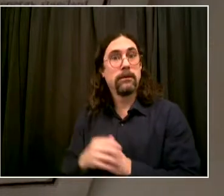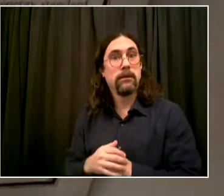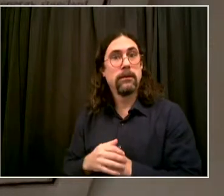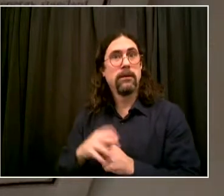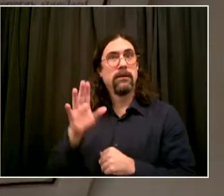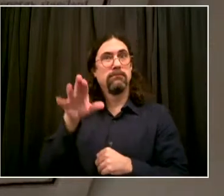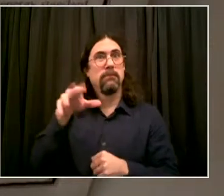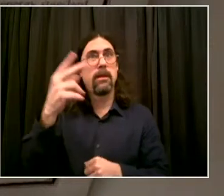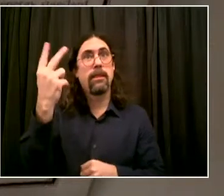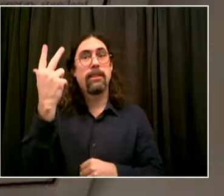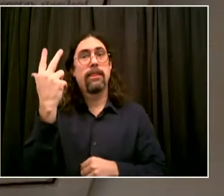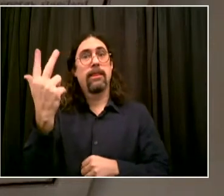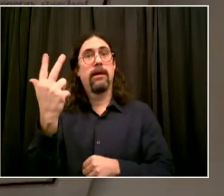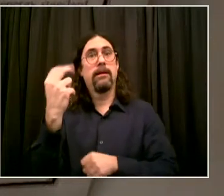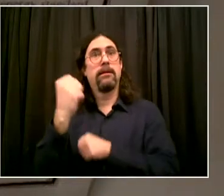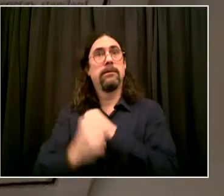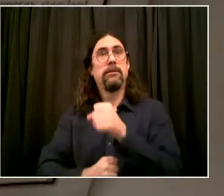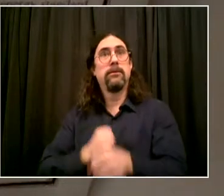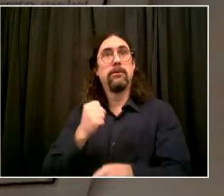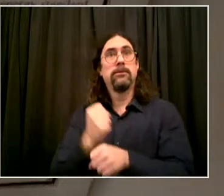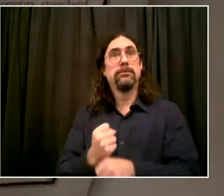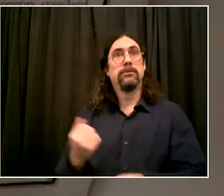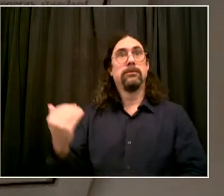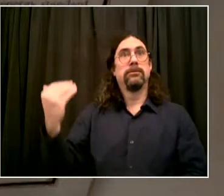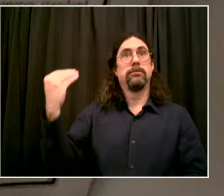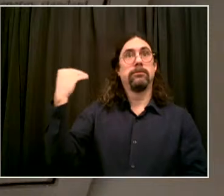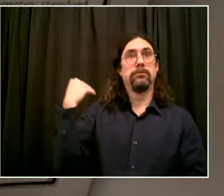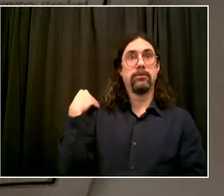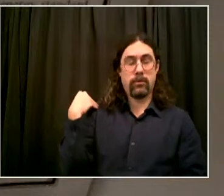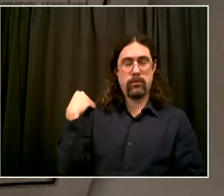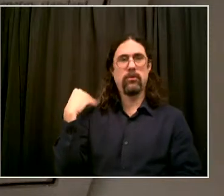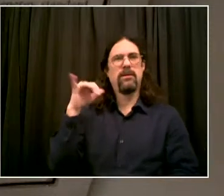THE FIRST ANNOUNCEMENT. WHAT I SAID AT E THTIME I THOUGHT THIS WAS PARTICULARLY Y